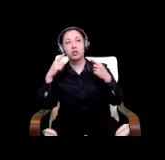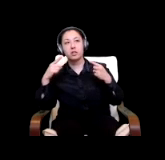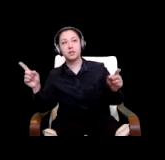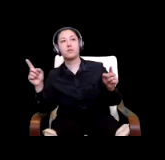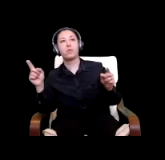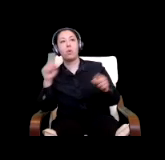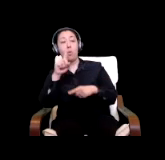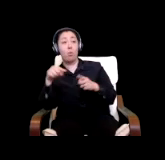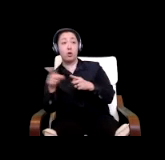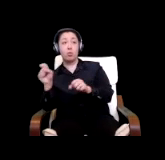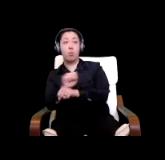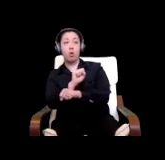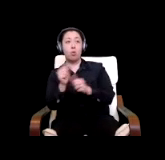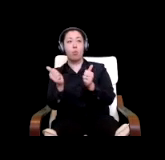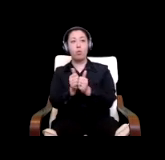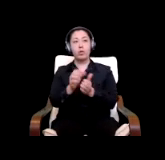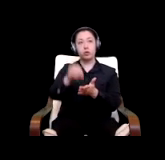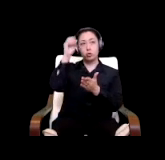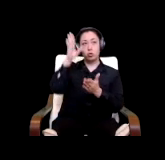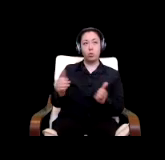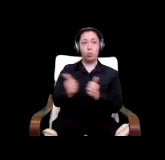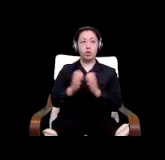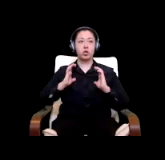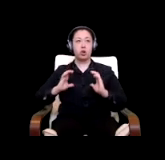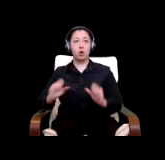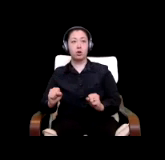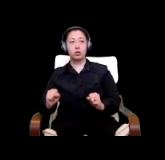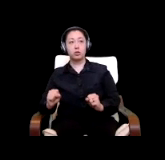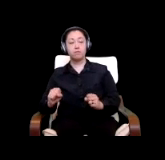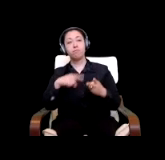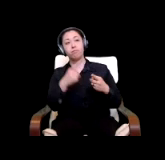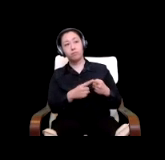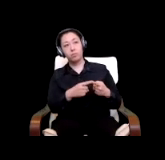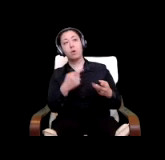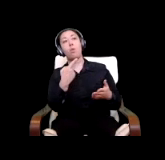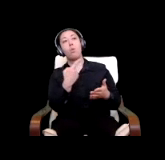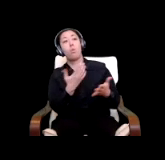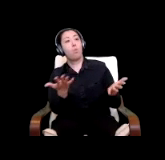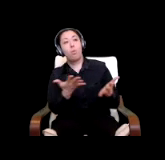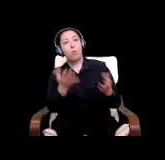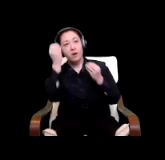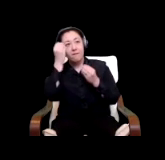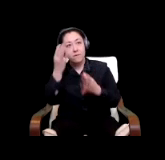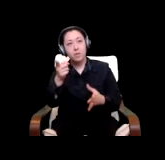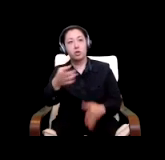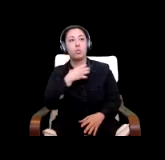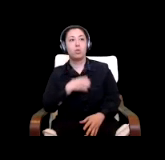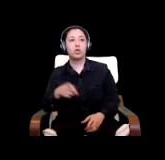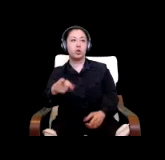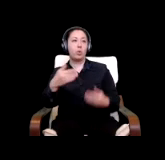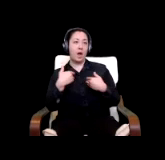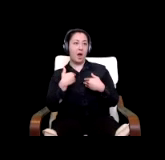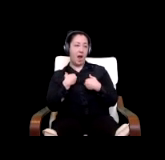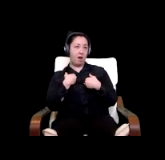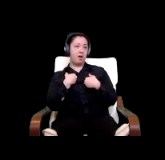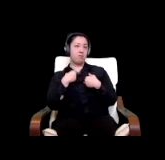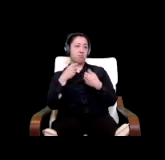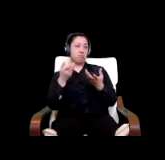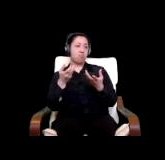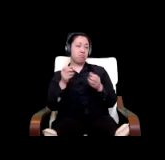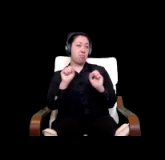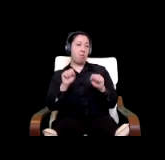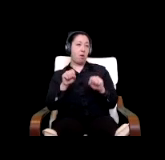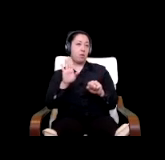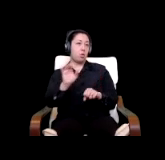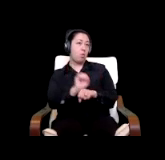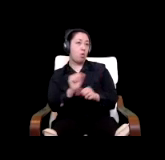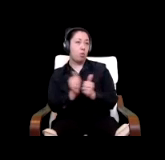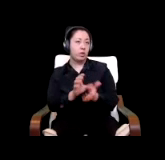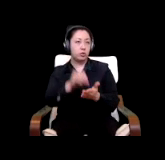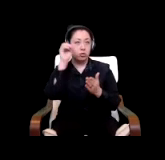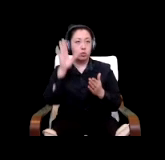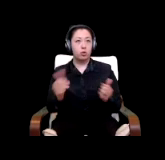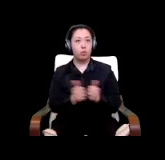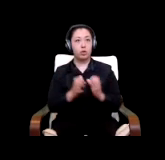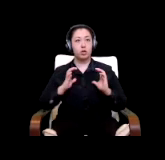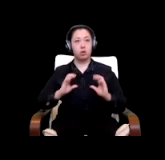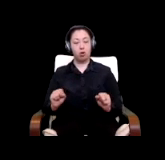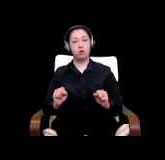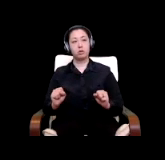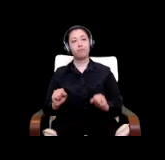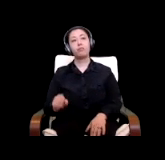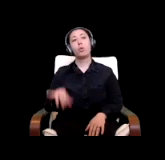had to inform you work with students with CHARGE. That is where I will stop and if we